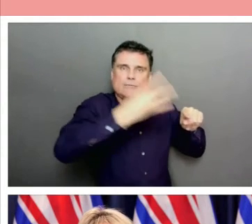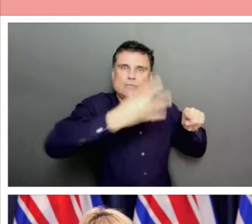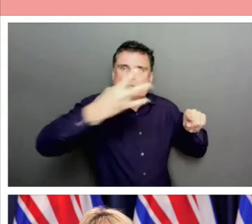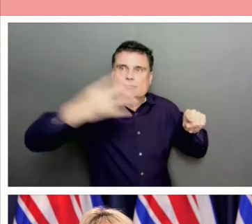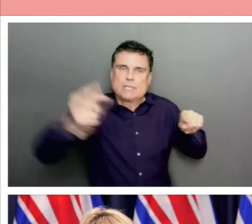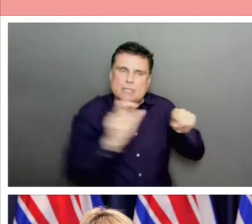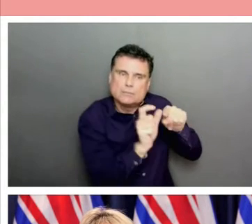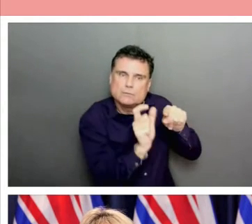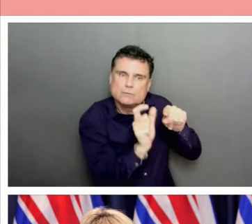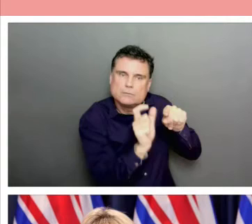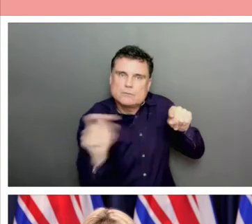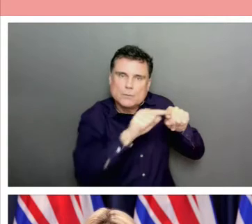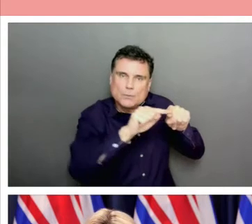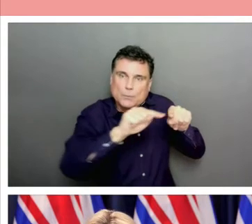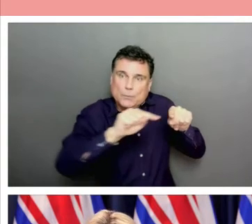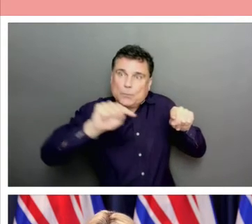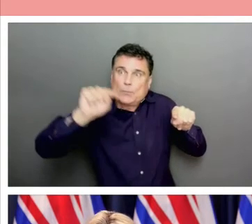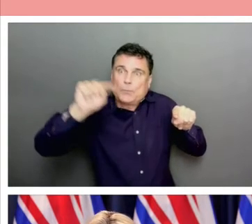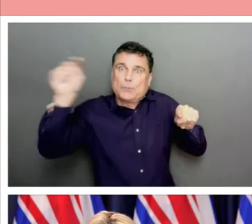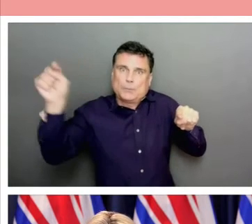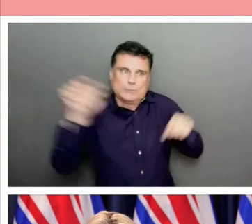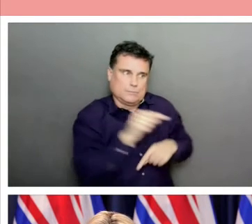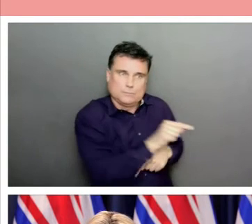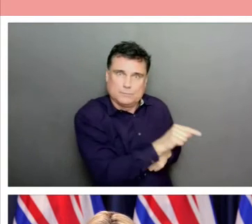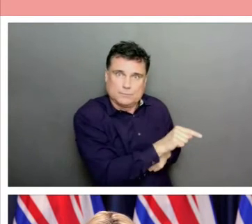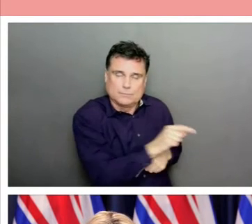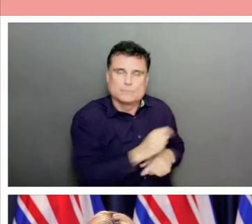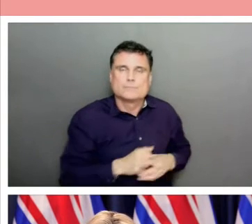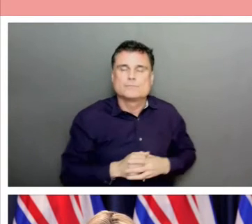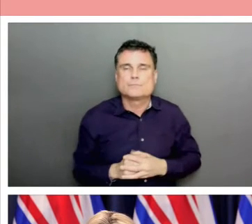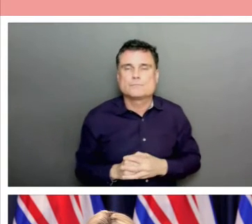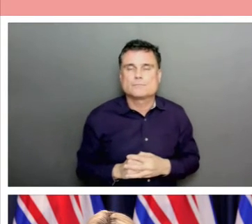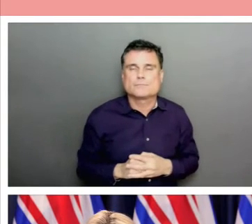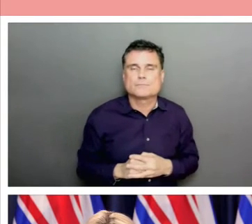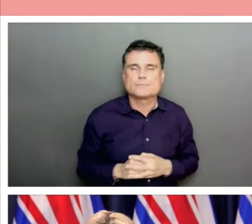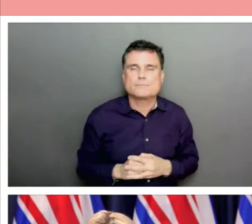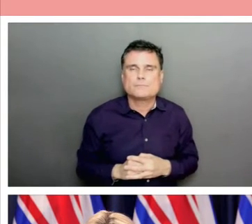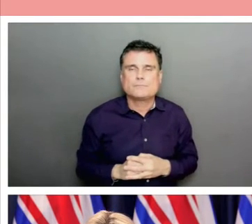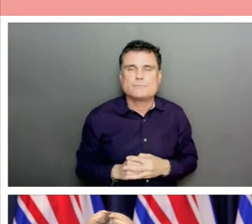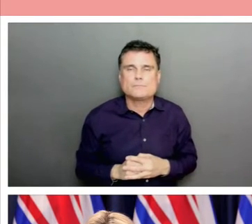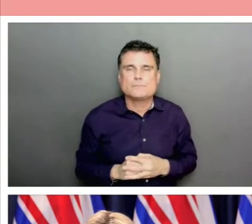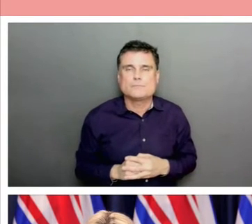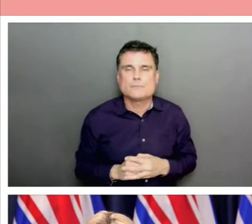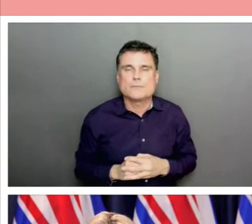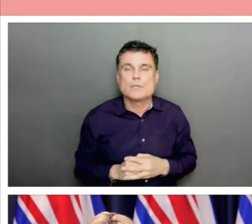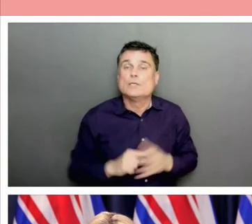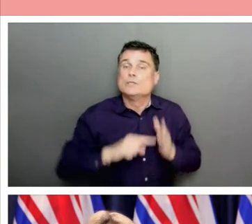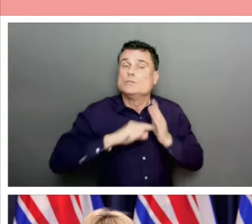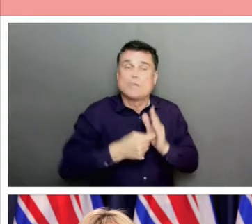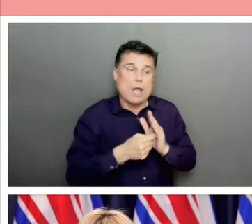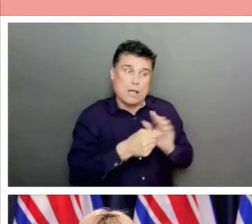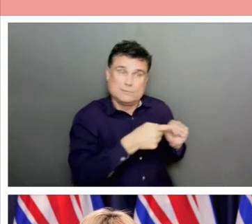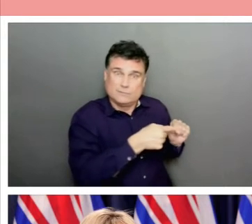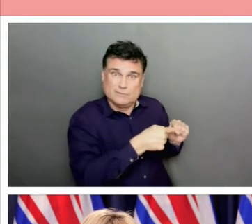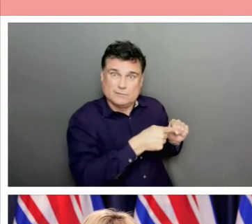numbers of cases and the trajectory over the weeks. As you can see, we did hit a